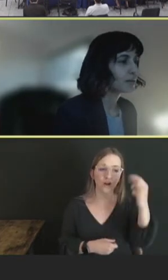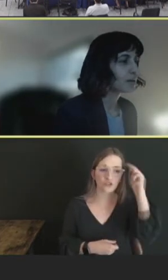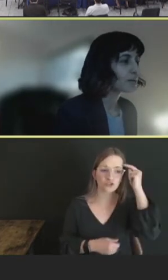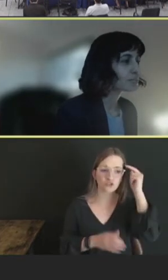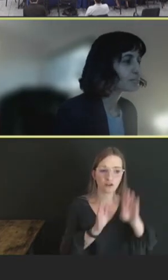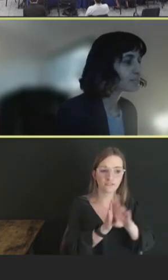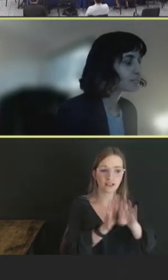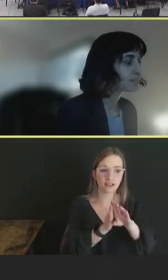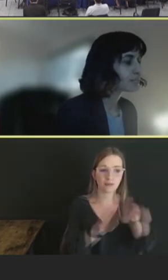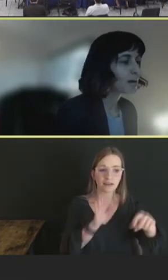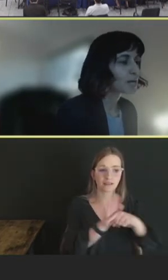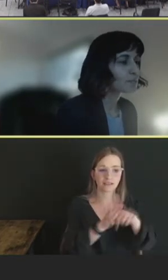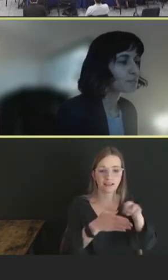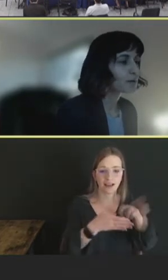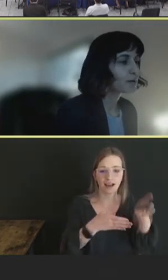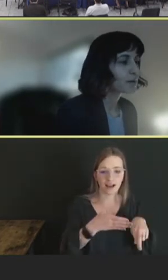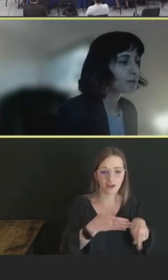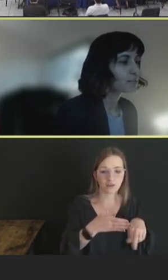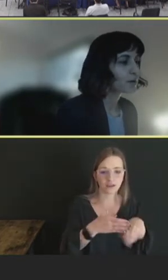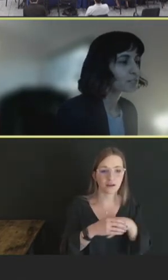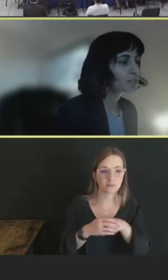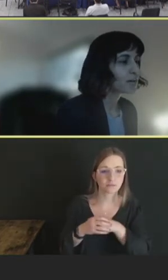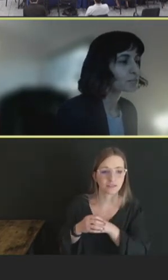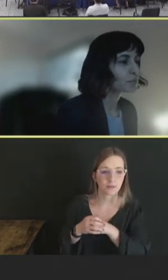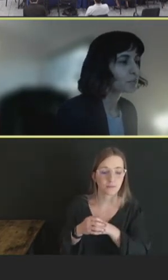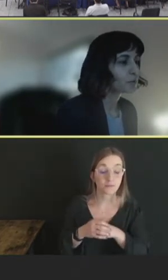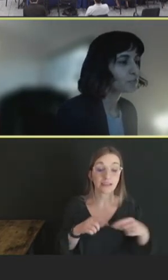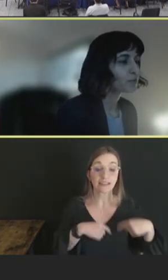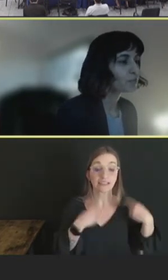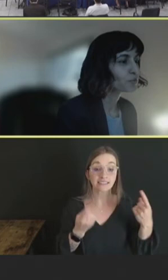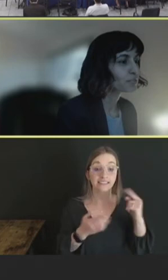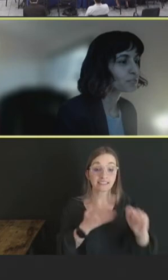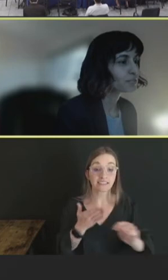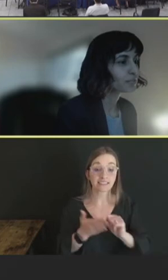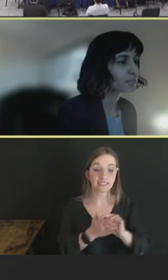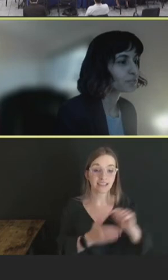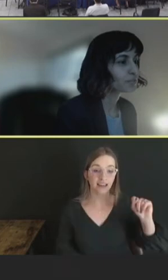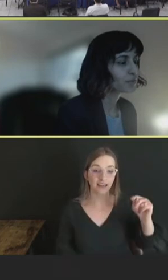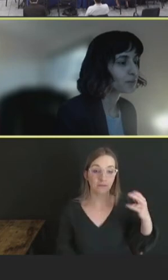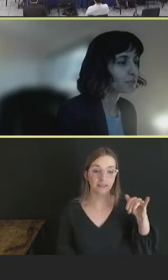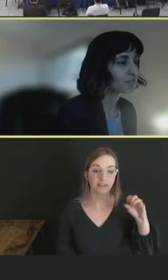Since this time, thiomersal has been removed from routinely-used pediatric